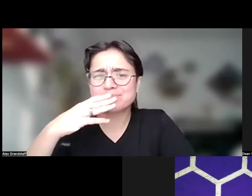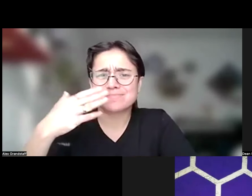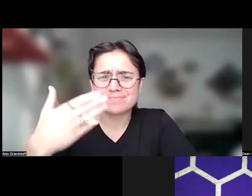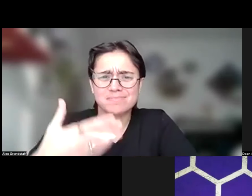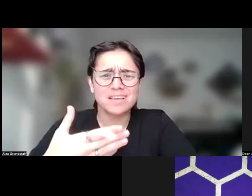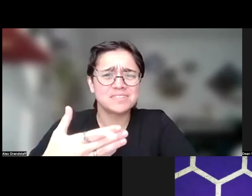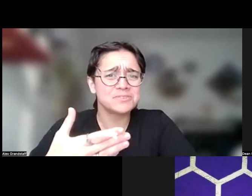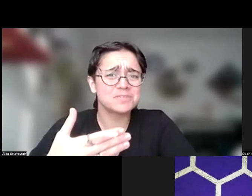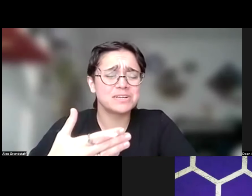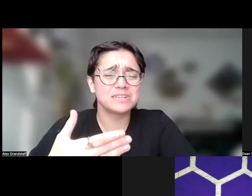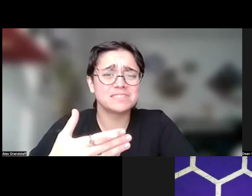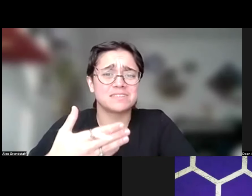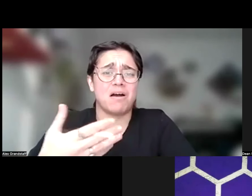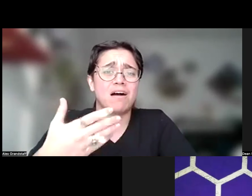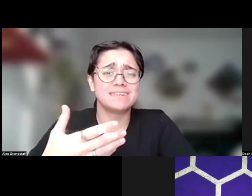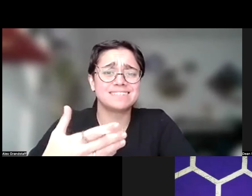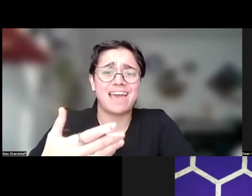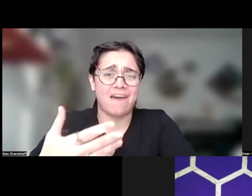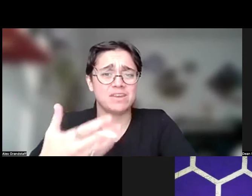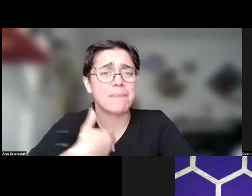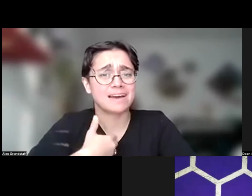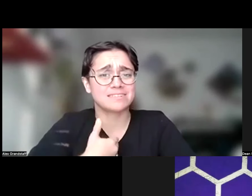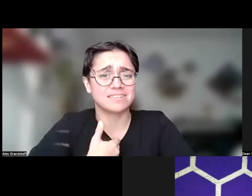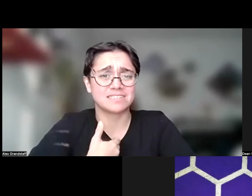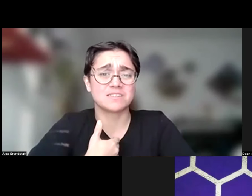Excuse me.